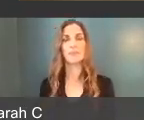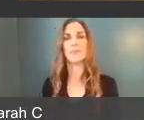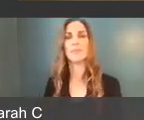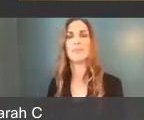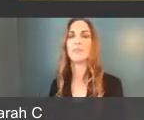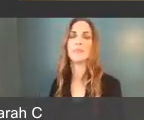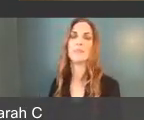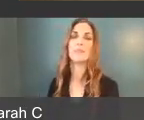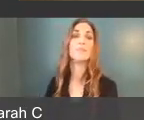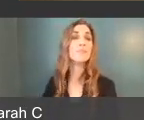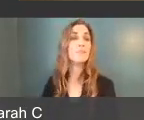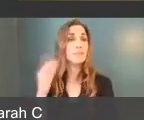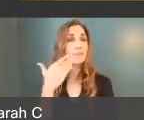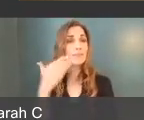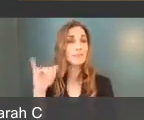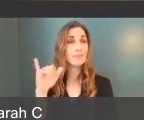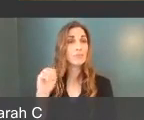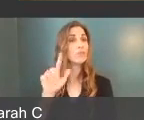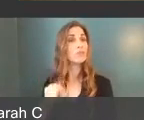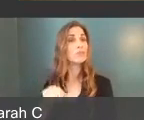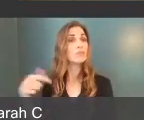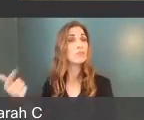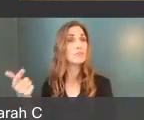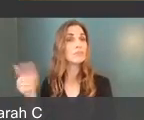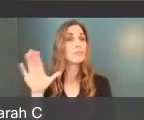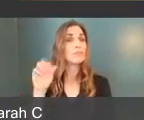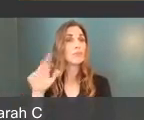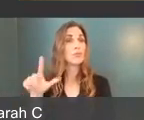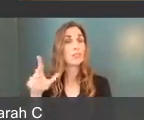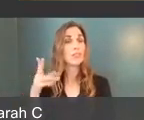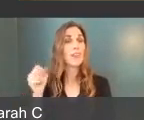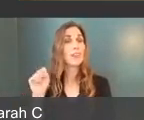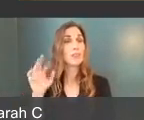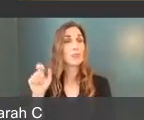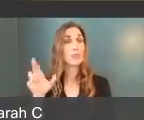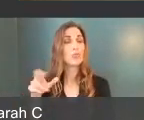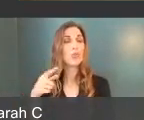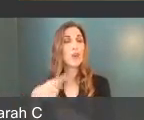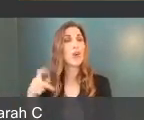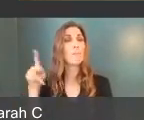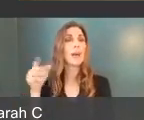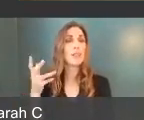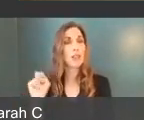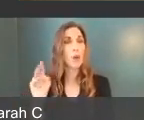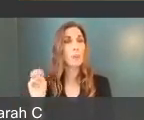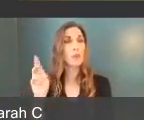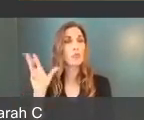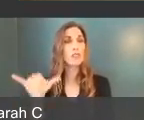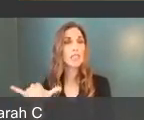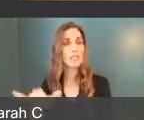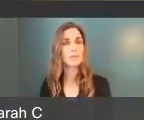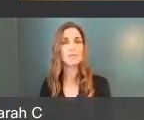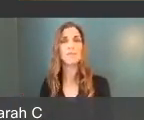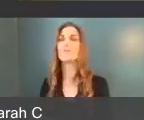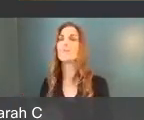[Staff] Thank you, Jim. Next we will go to Carl Hessler from the Pottstown Mercury. [Reporter] Good afternoon, Commissioners.